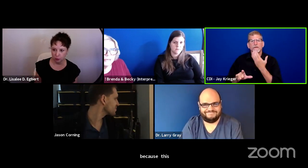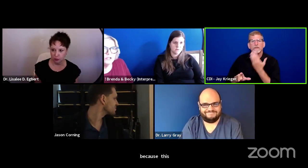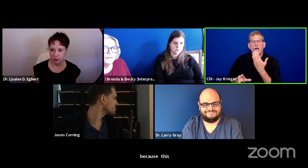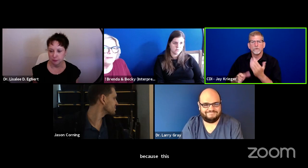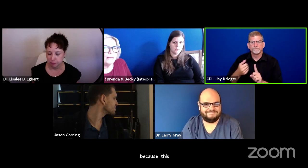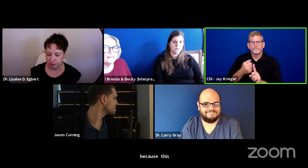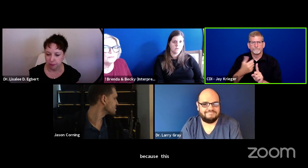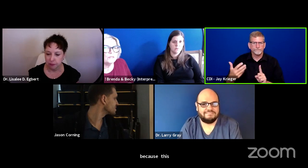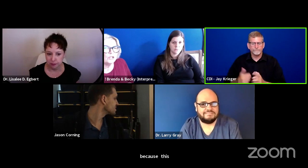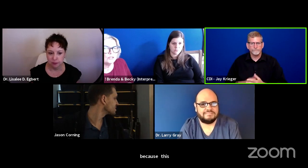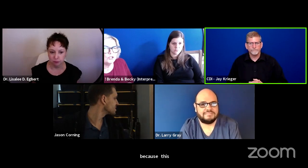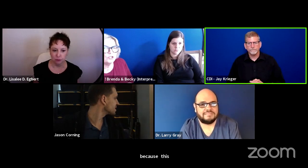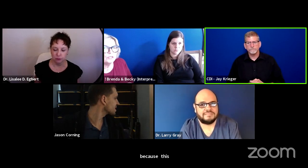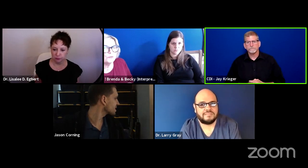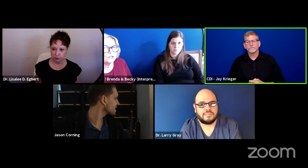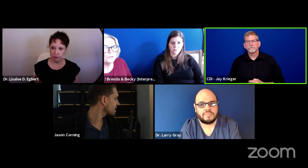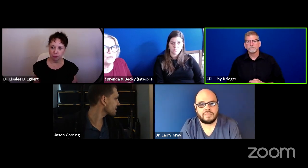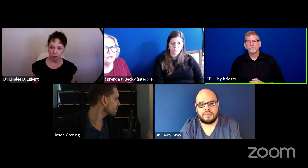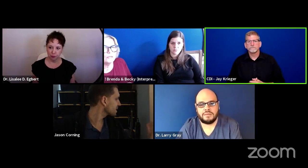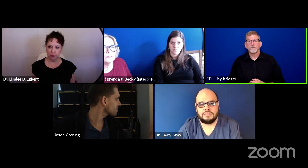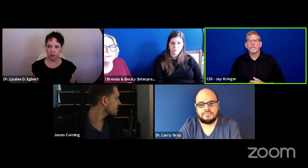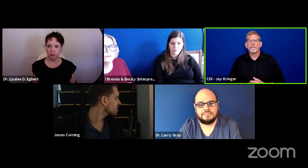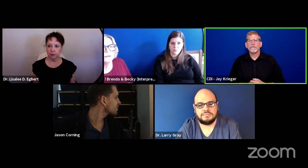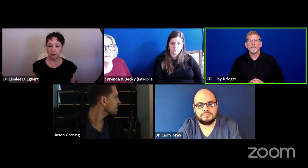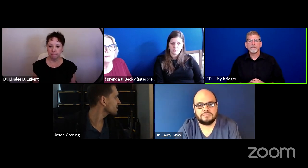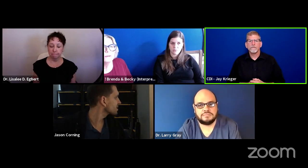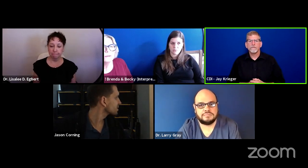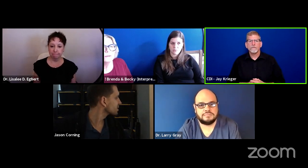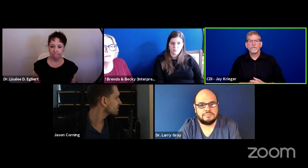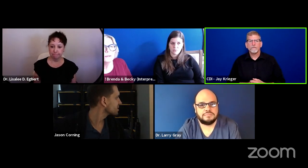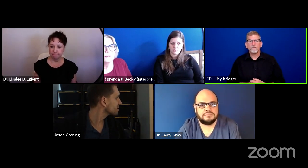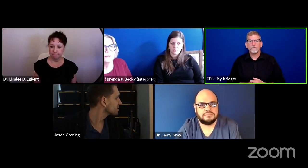and then make some suggestions for some changes.